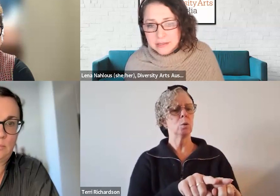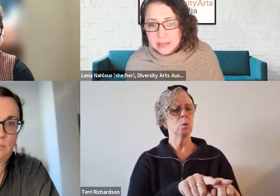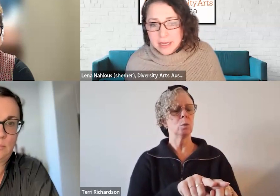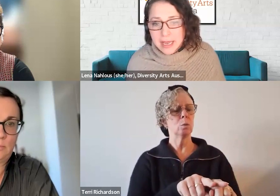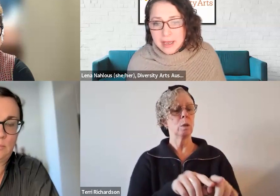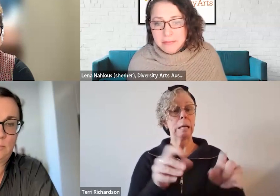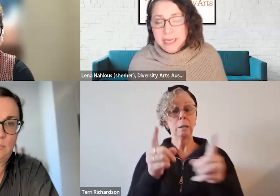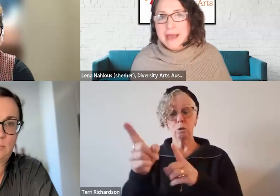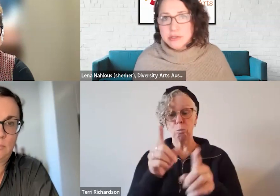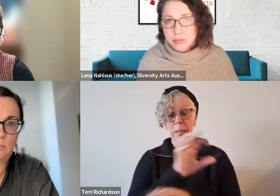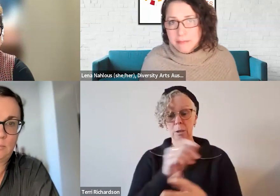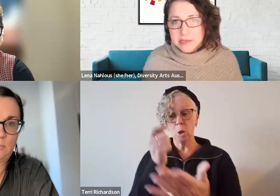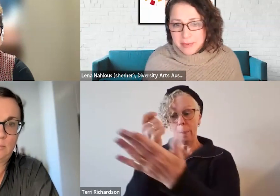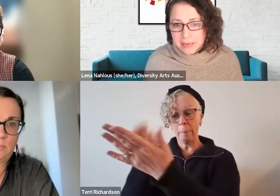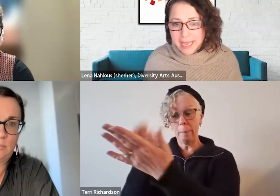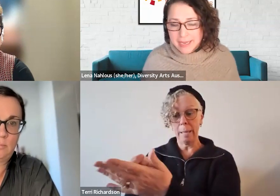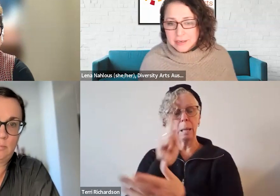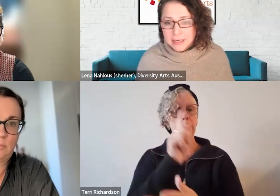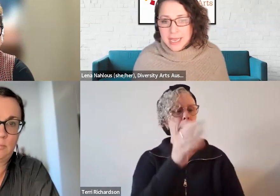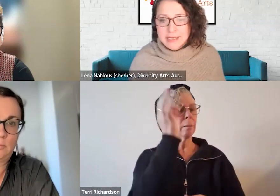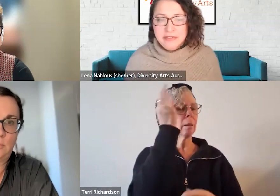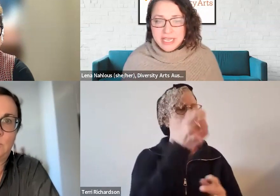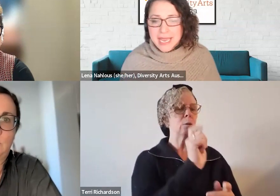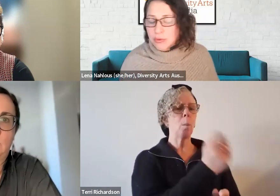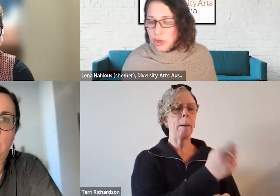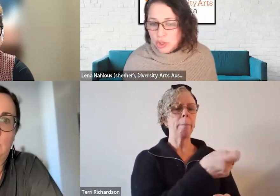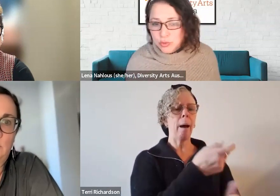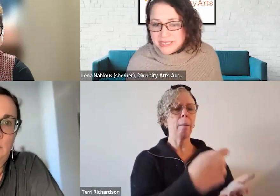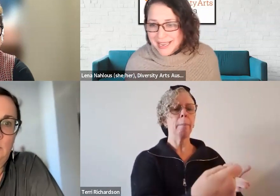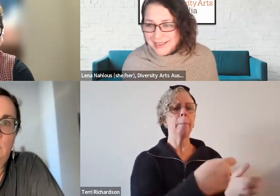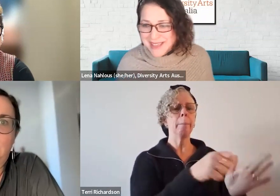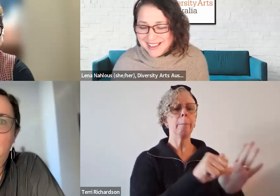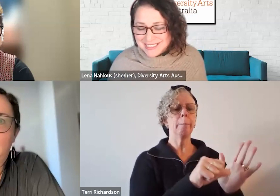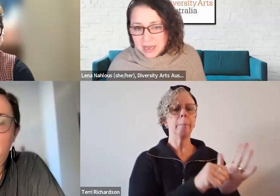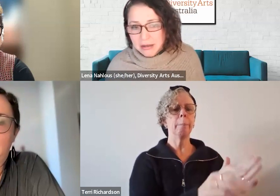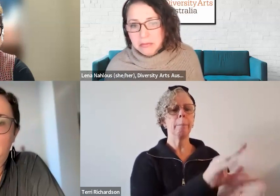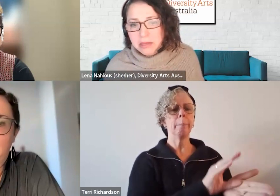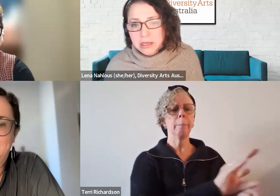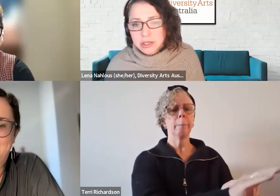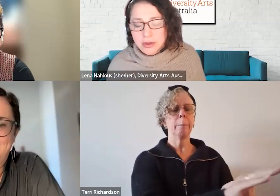but council members being paid. And given, Kate, what you were saying about, you know,